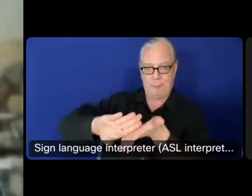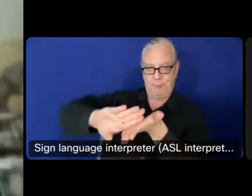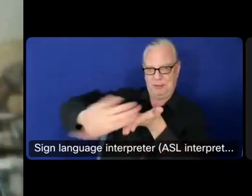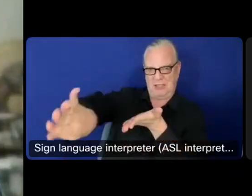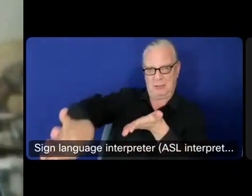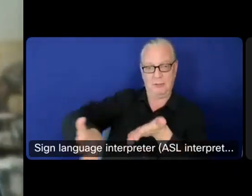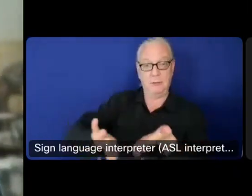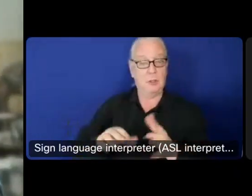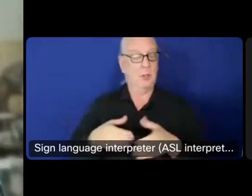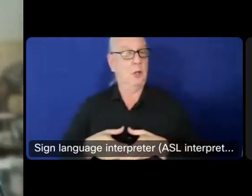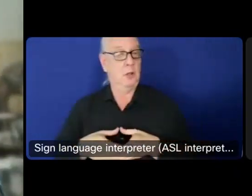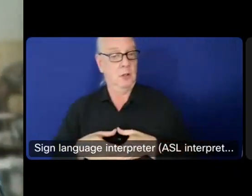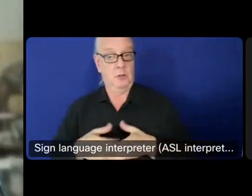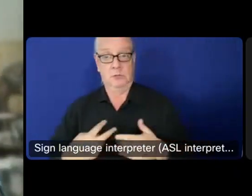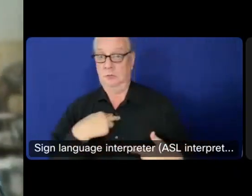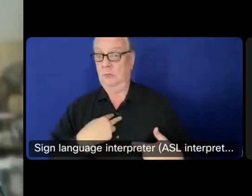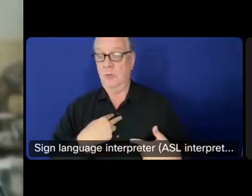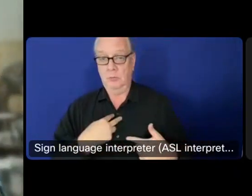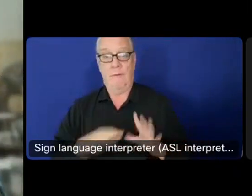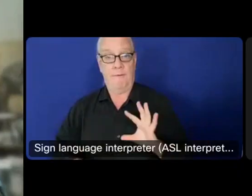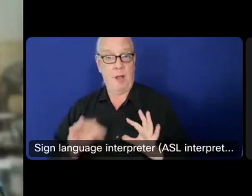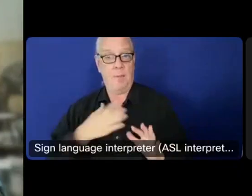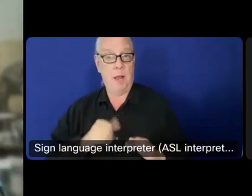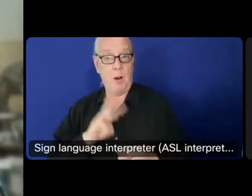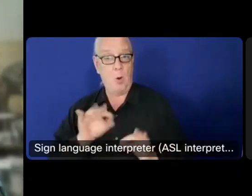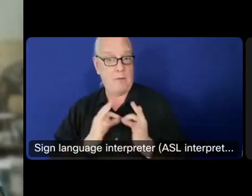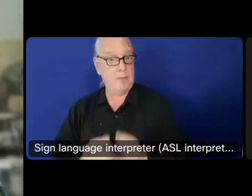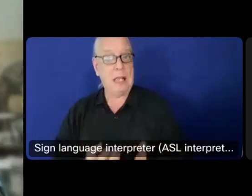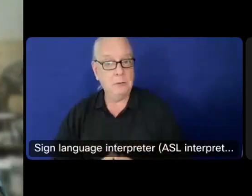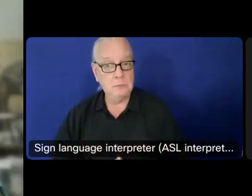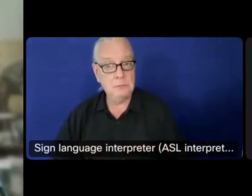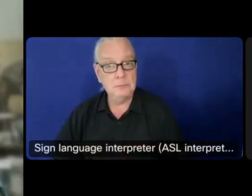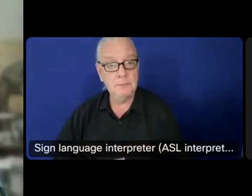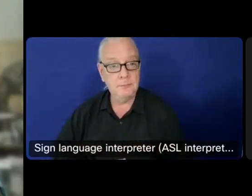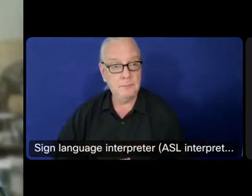those things. And so it's really important that as folks age